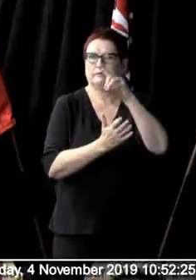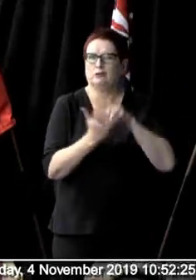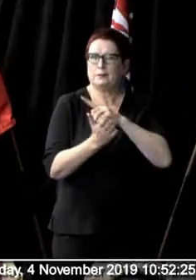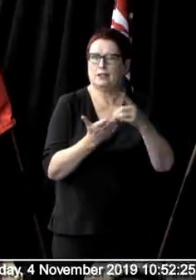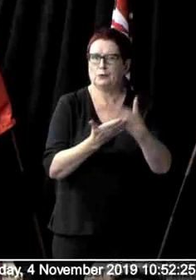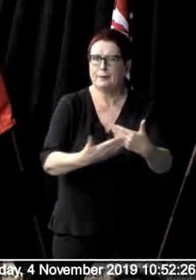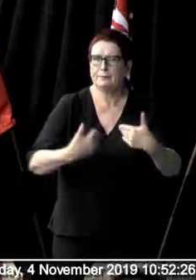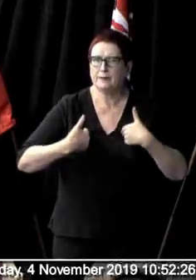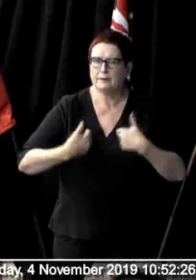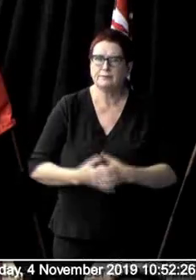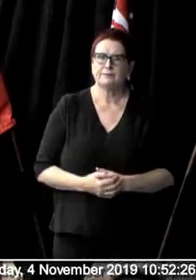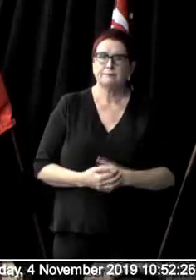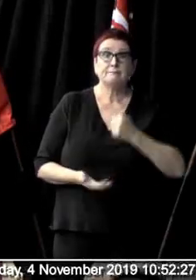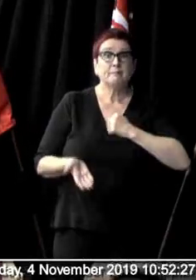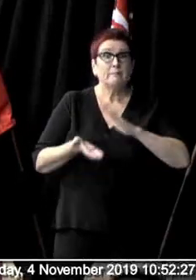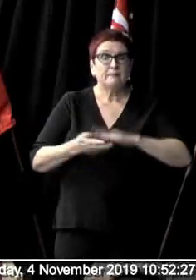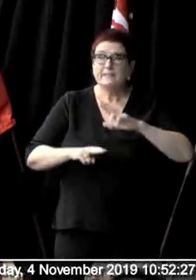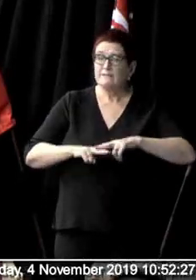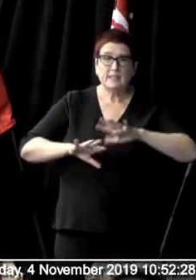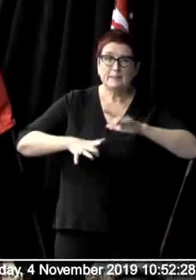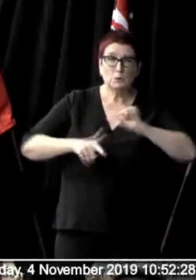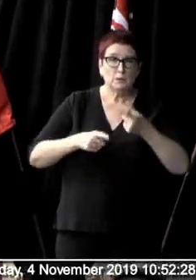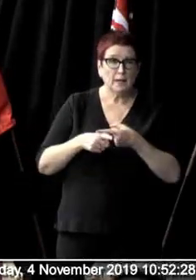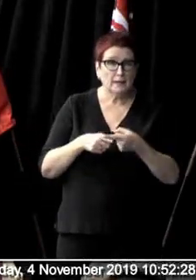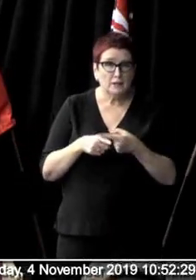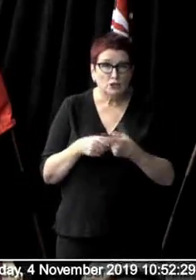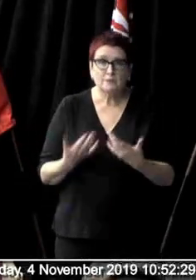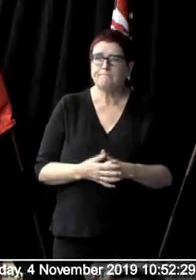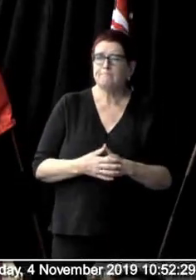My parents had poor English skills and limited knowledge of Australian culture.